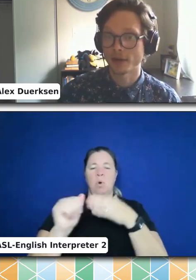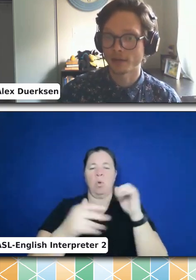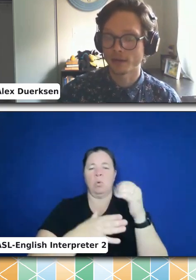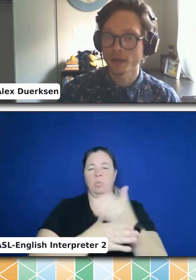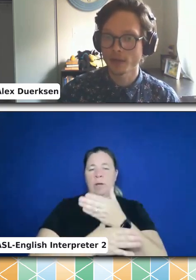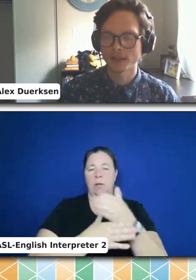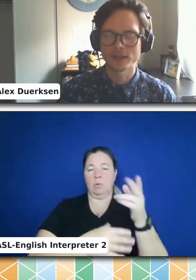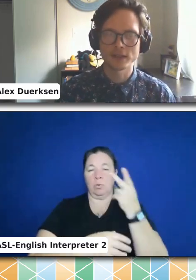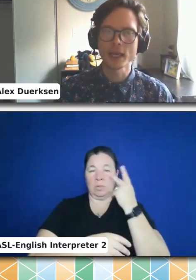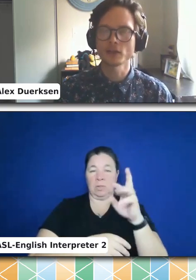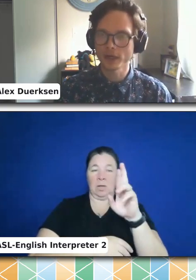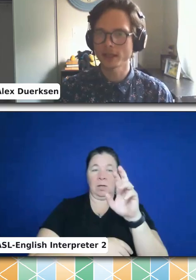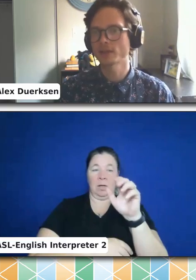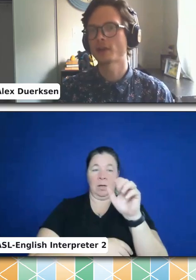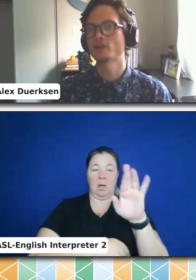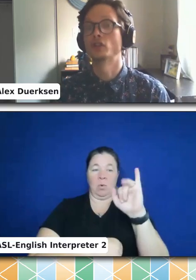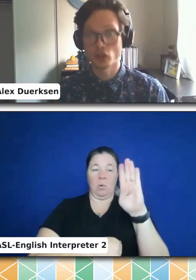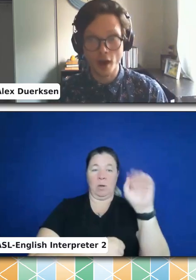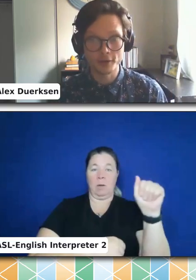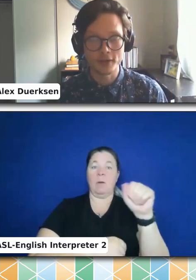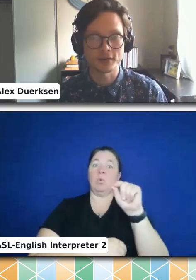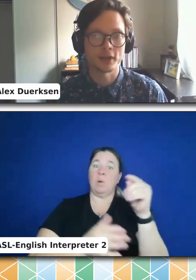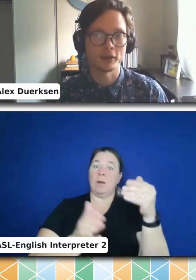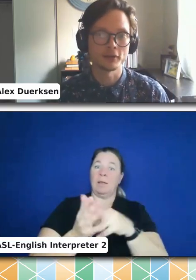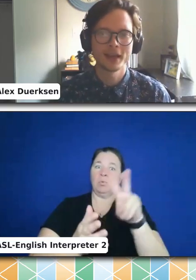Yep.